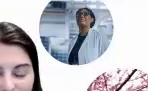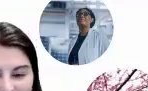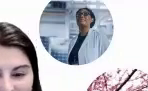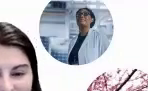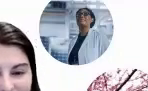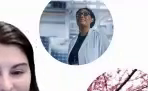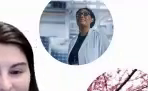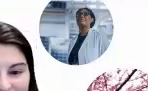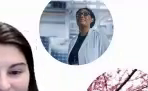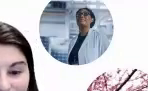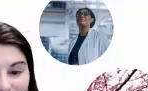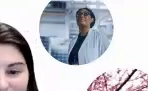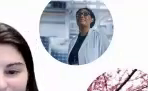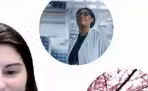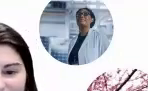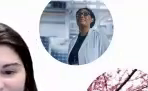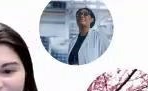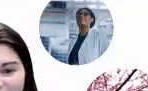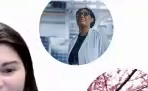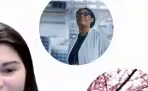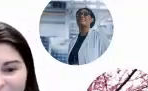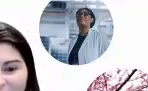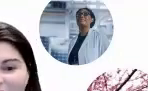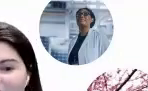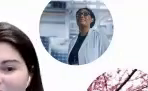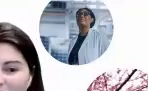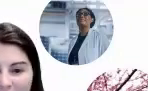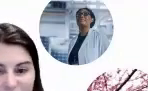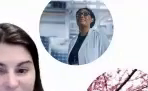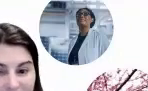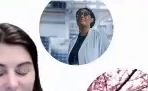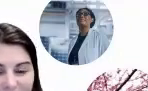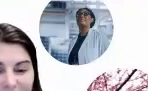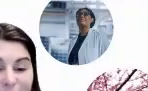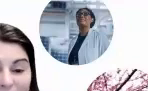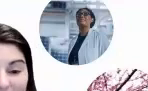in Washington, D.C. in spring of 2025. I'm sure Doctor Bala will